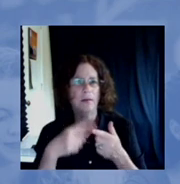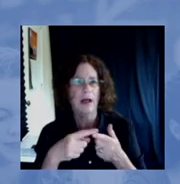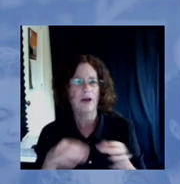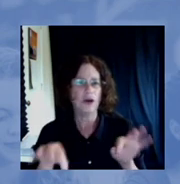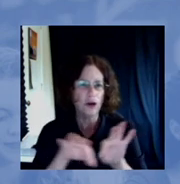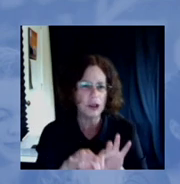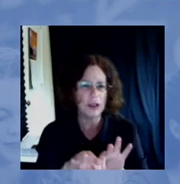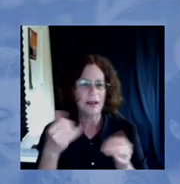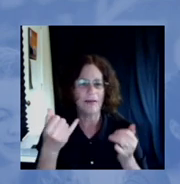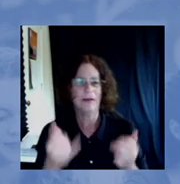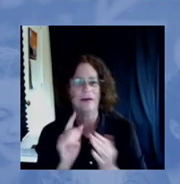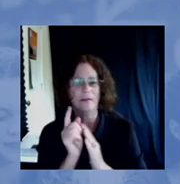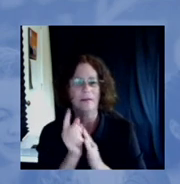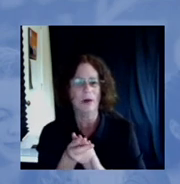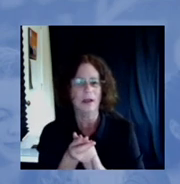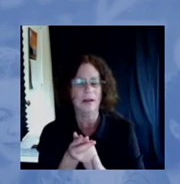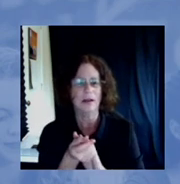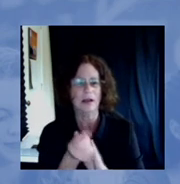MOMENT. AND SOCIAL EMOTIONAL NEEDS.